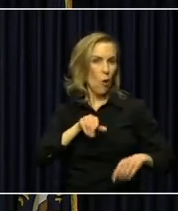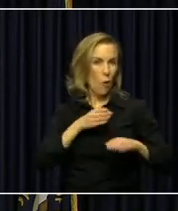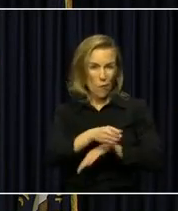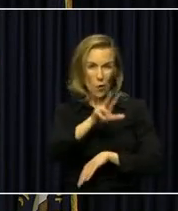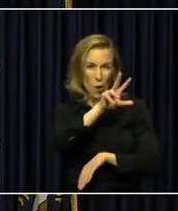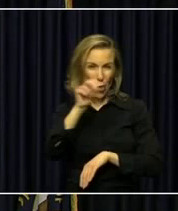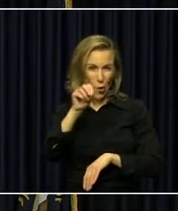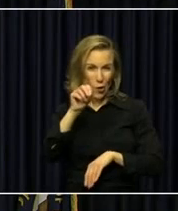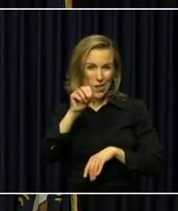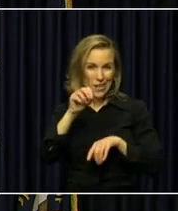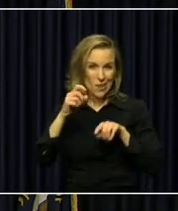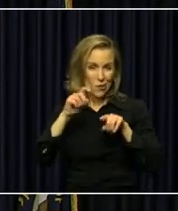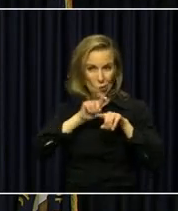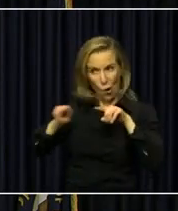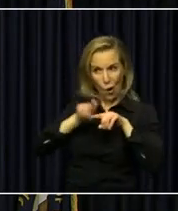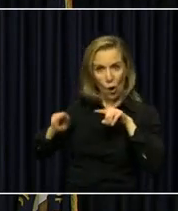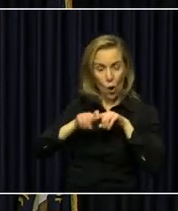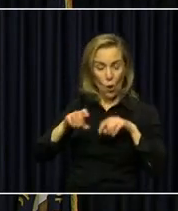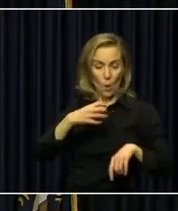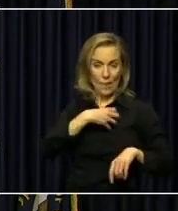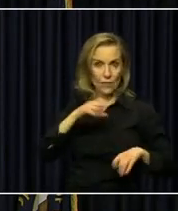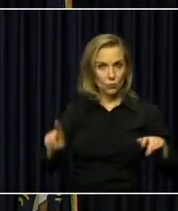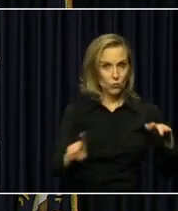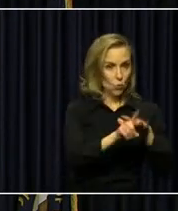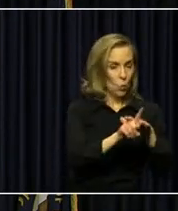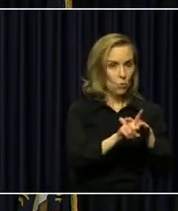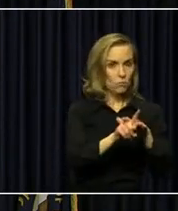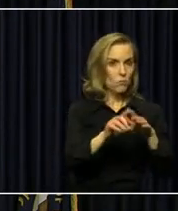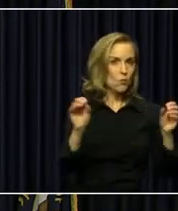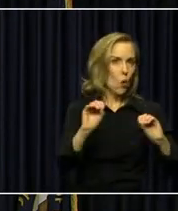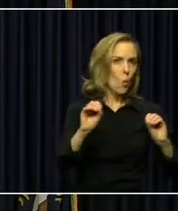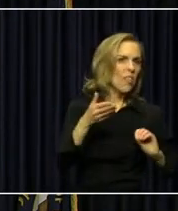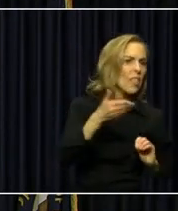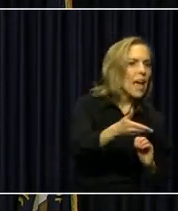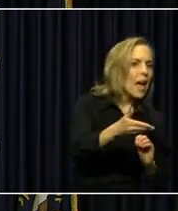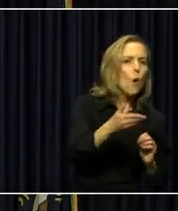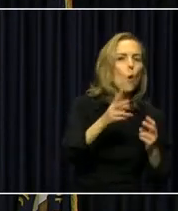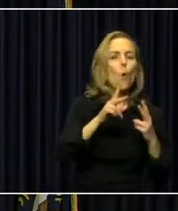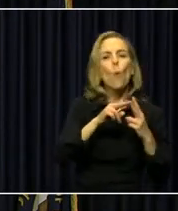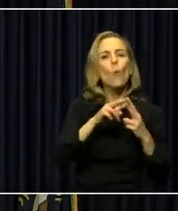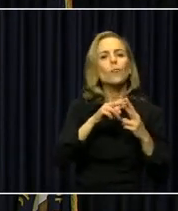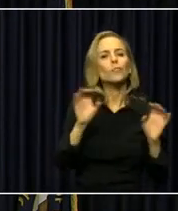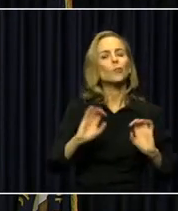CARE FACILITIES EXCEPT OVERALL THE POPULATION IN GREEN RIVER IS